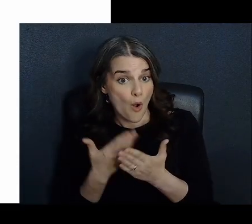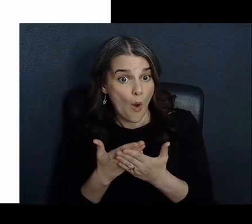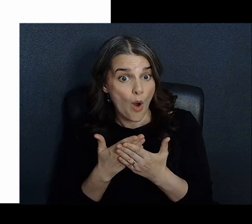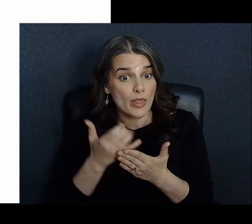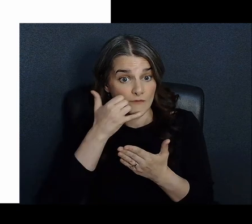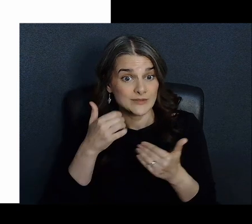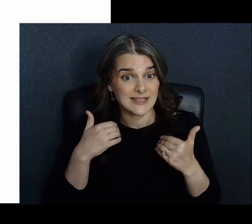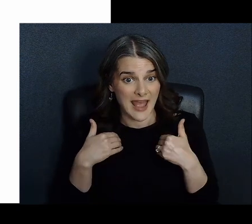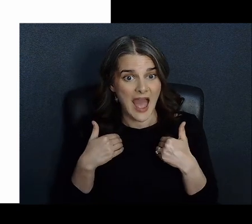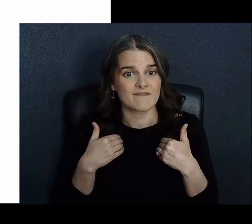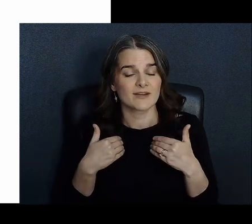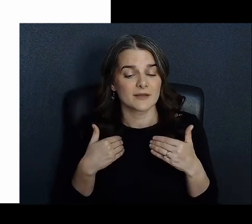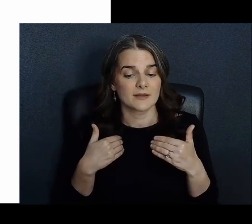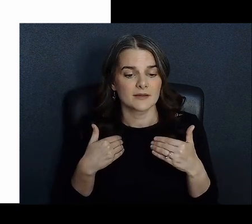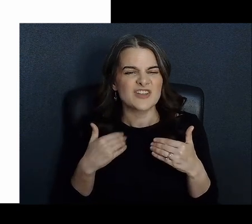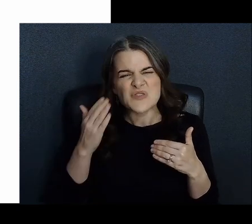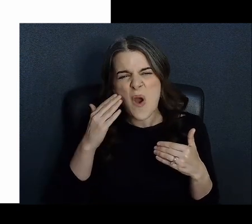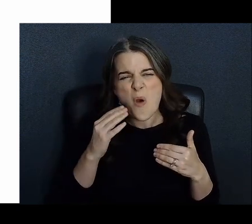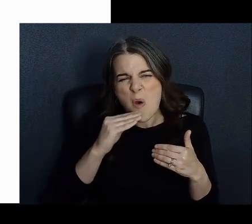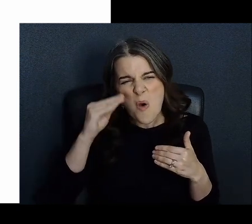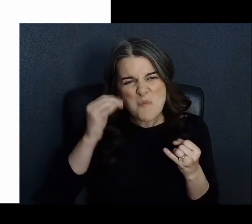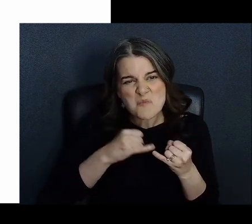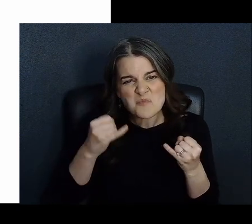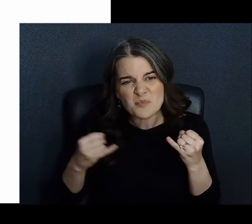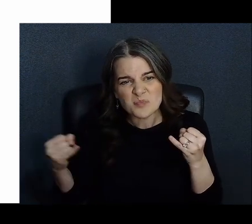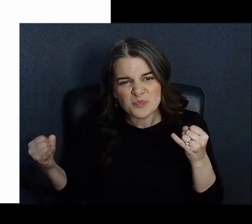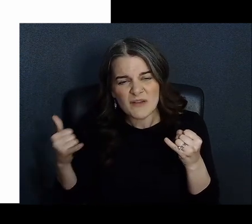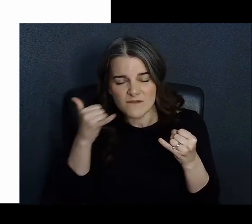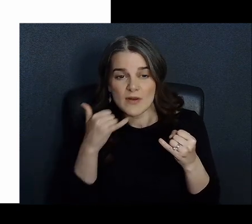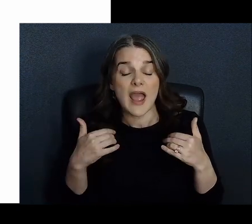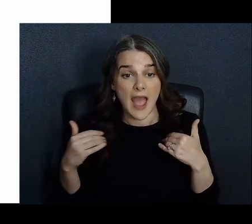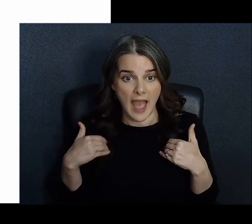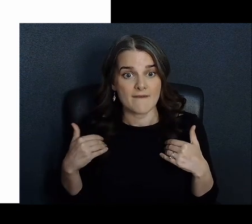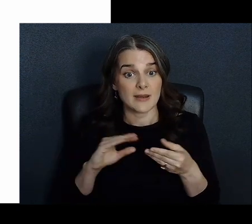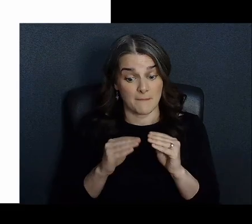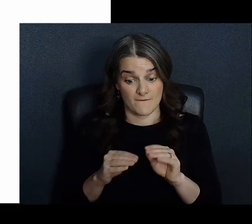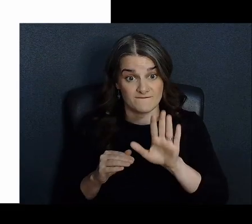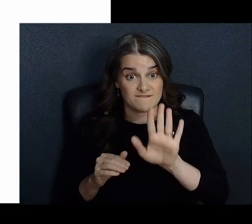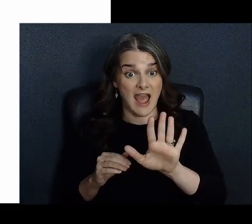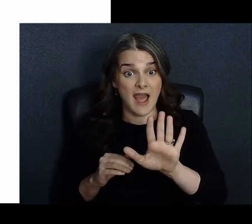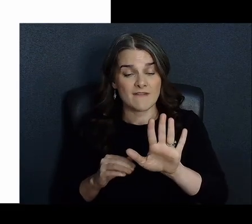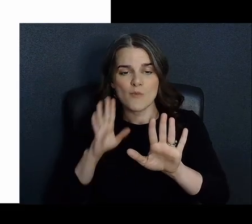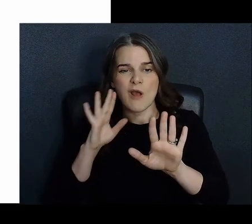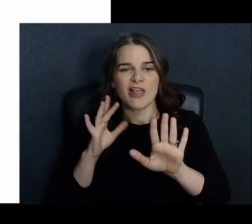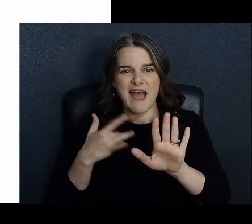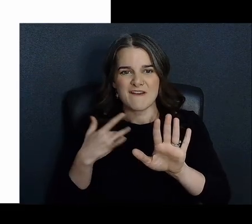When I'm talking about the desktop phones, home phones, I'll have a tactile mark on number 5. Even some cell phones that have keypads